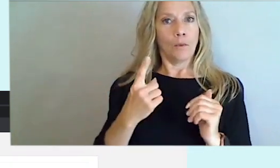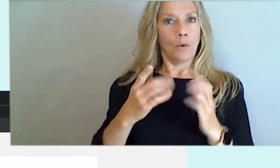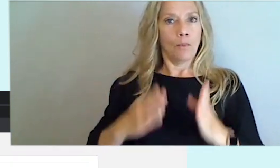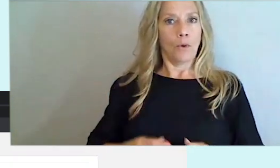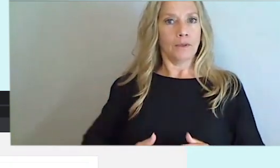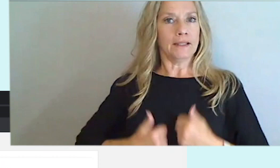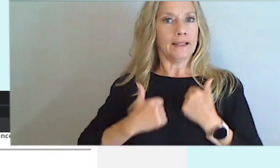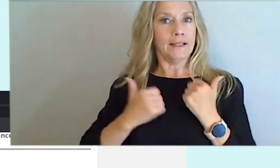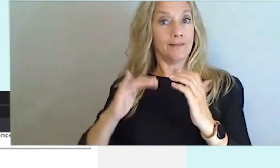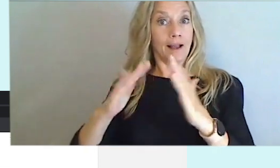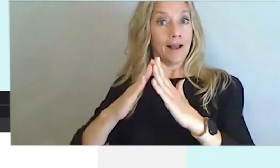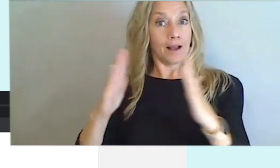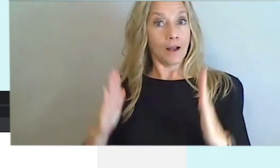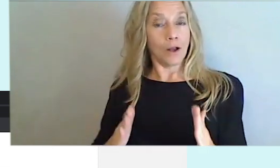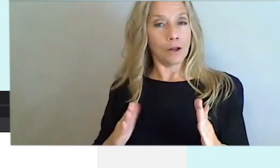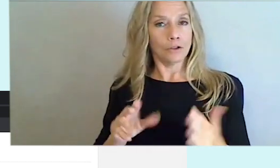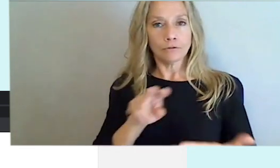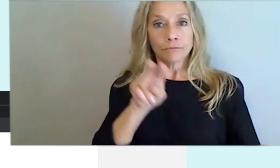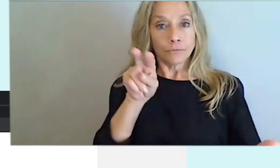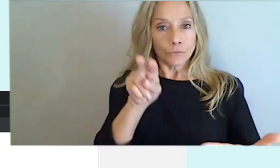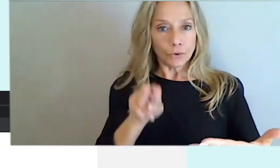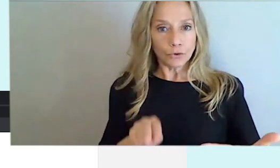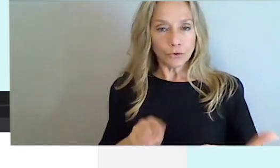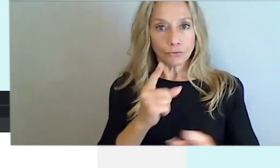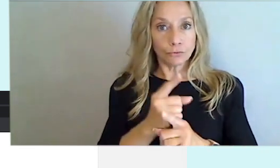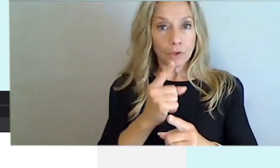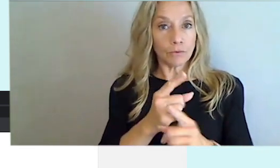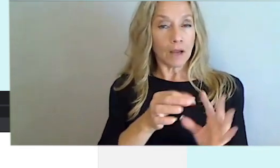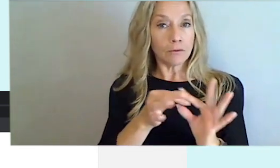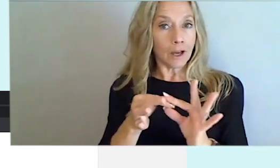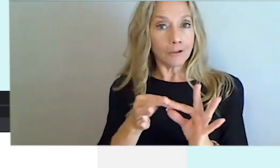Review the relationships and any other required fields on the page